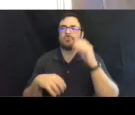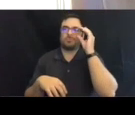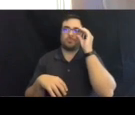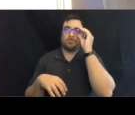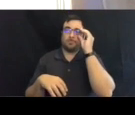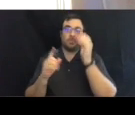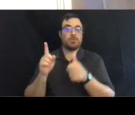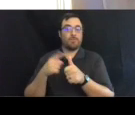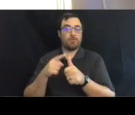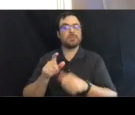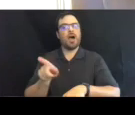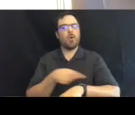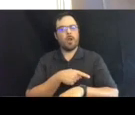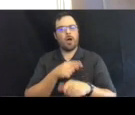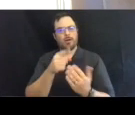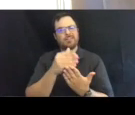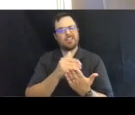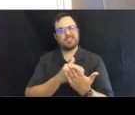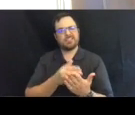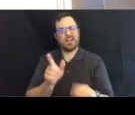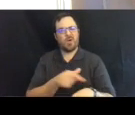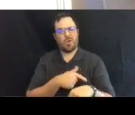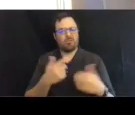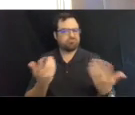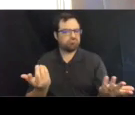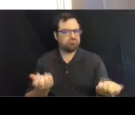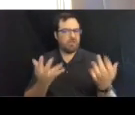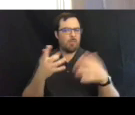for a typical auditory rehab activity and then kind of frequency. Like how